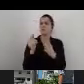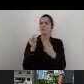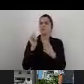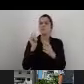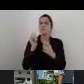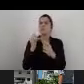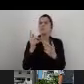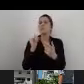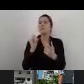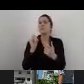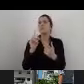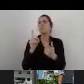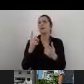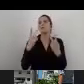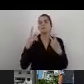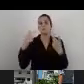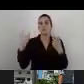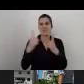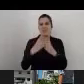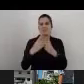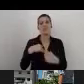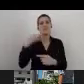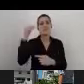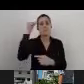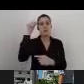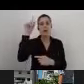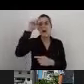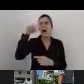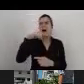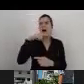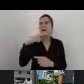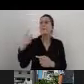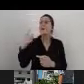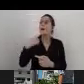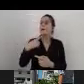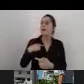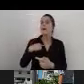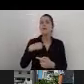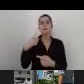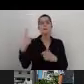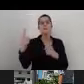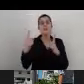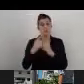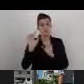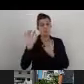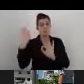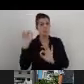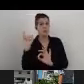I remember my father telling me that accessibility for him is, just enable me.